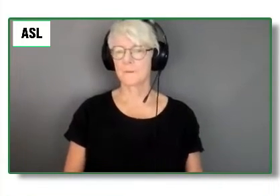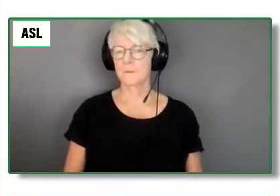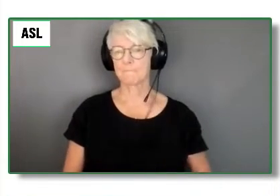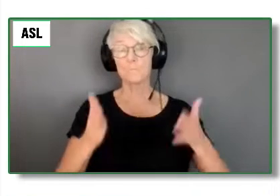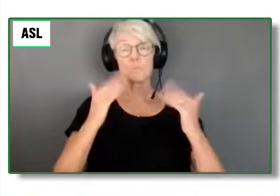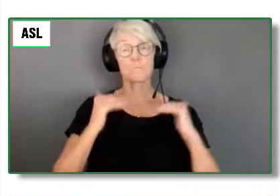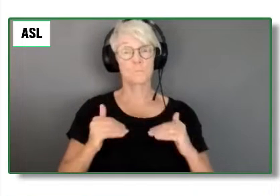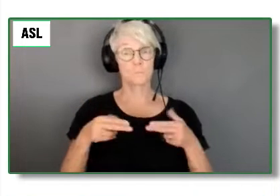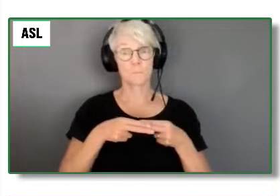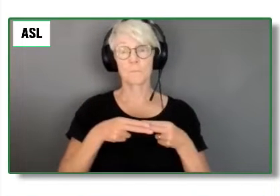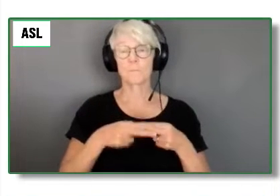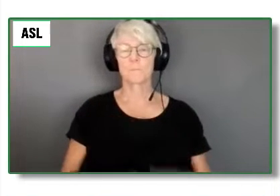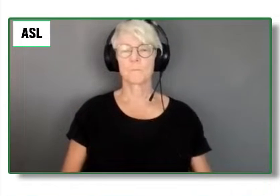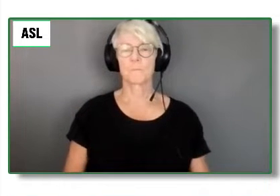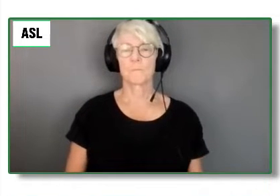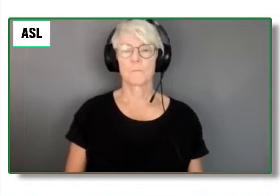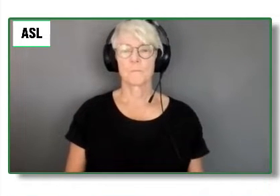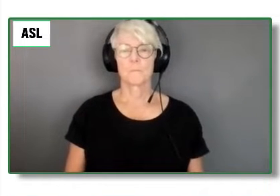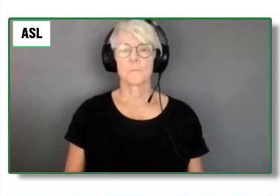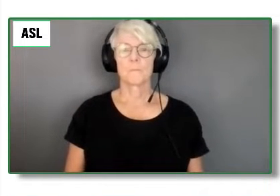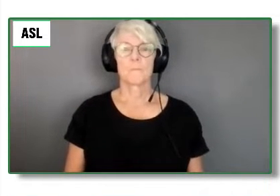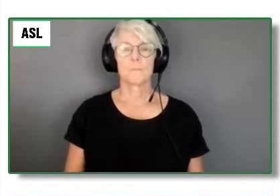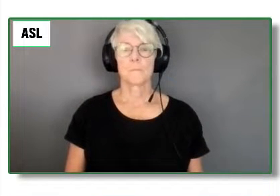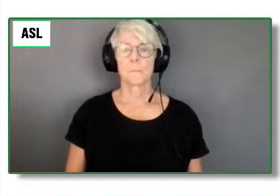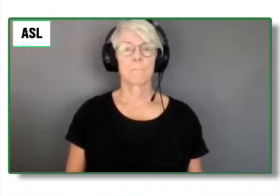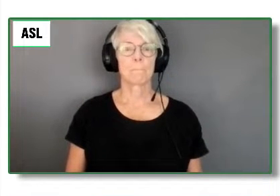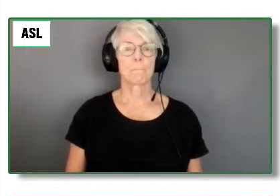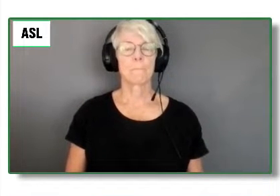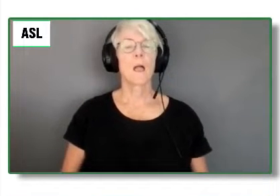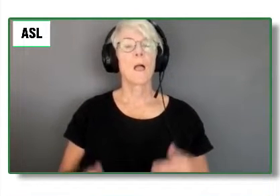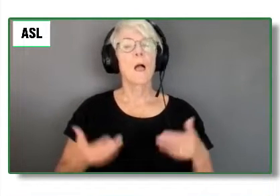In the beginning, I mentioned that to get access right requires dialogue and